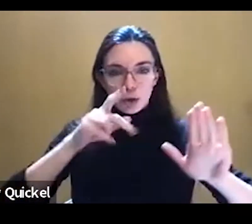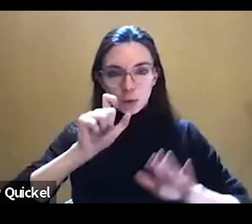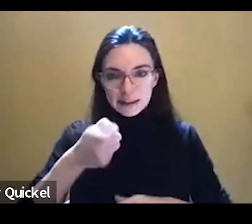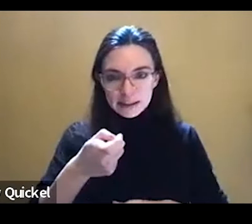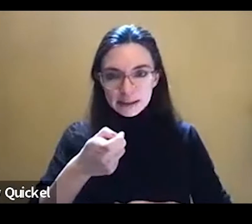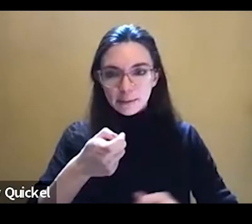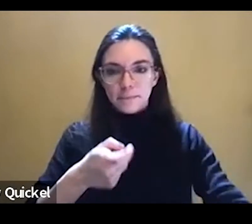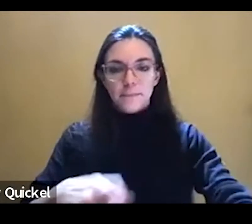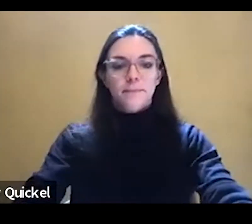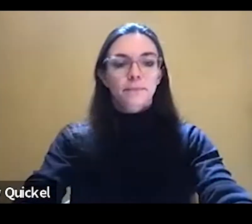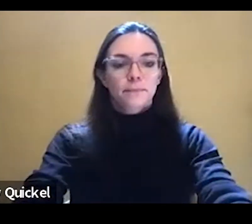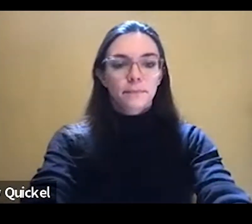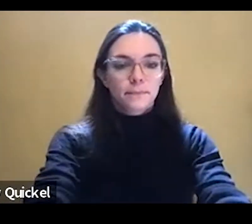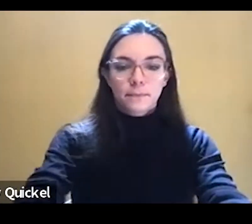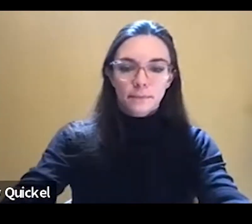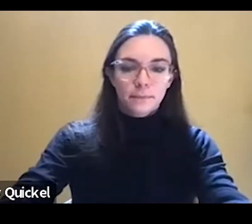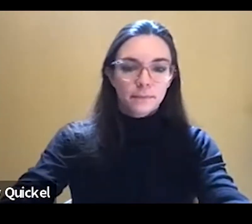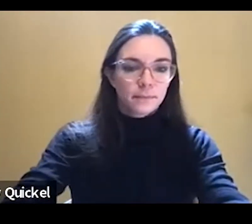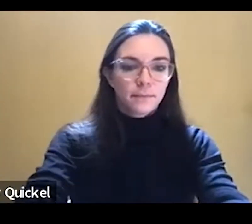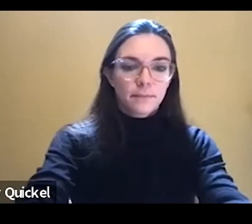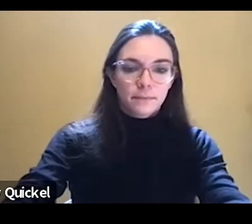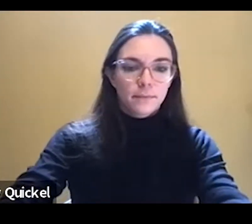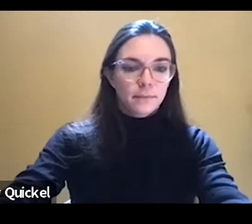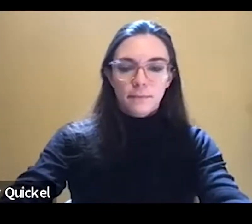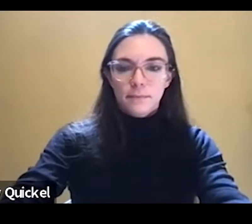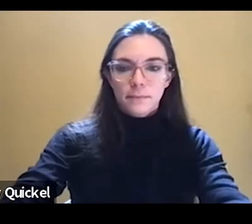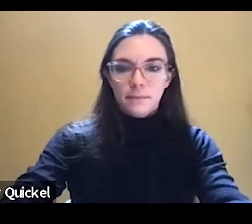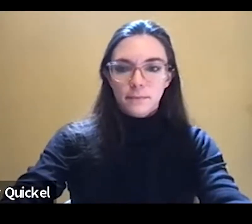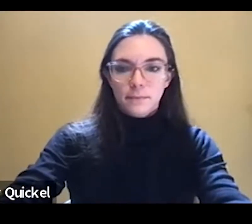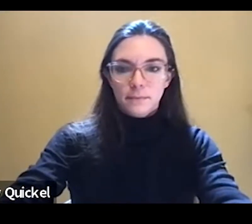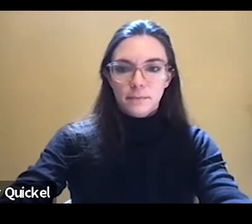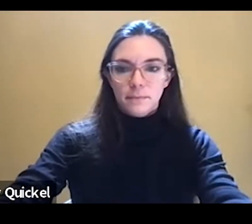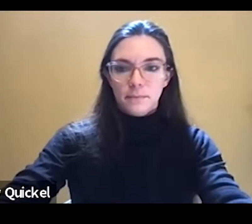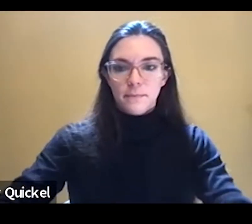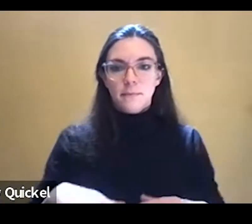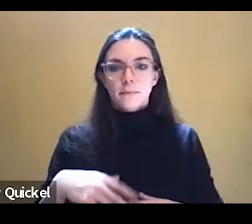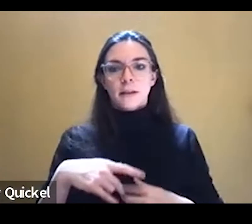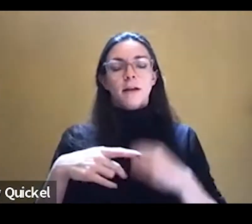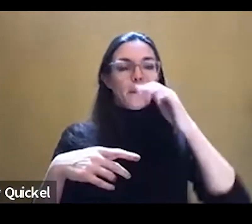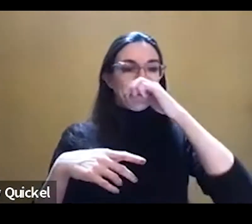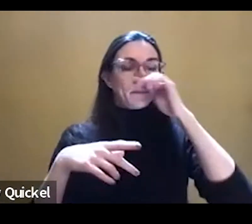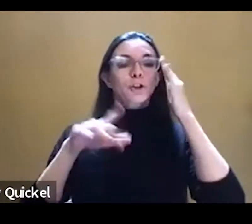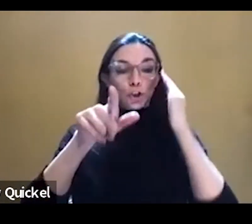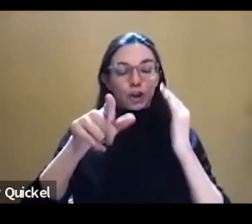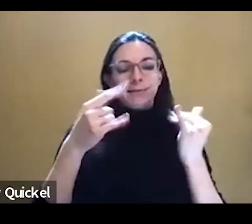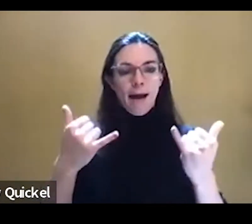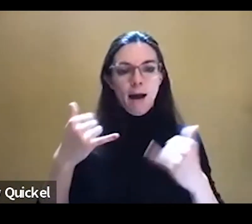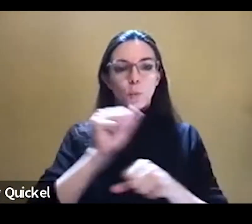career working with veterans at AmeriCorps and works in the King County District Attorney's office in